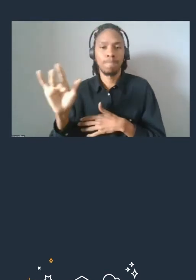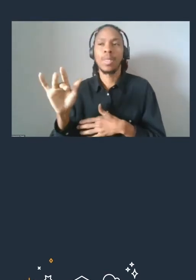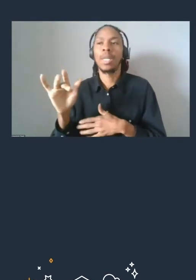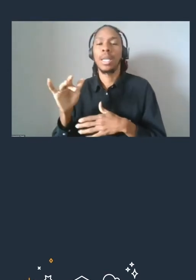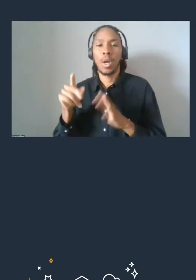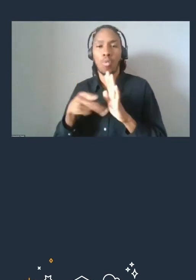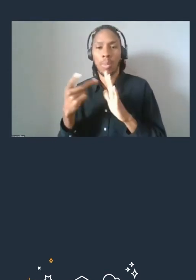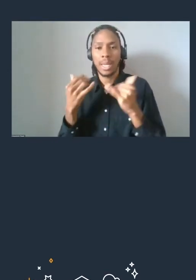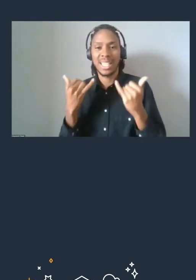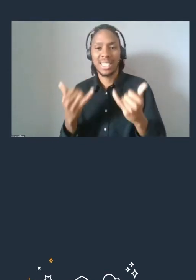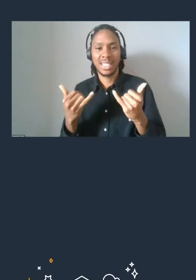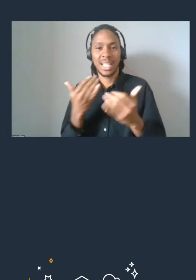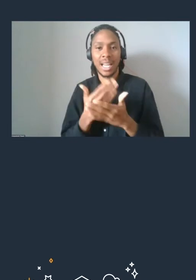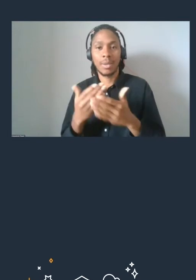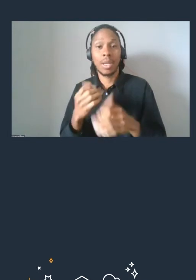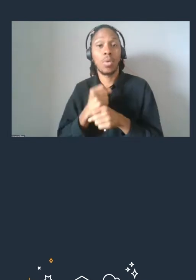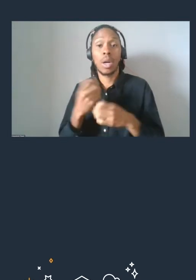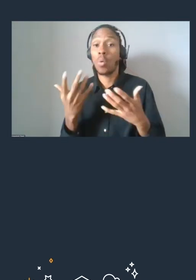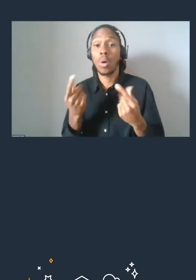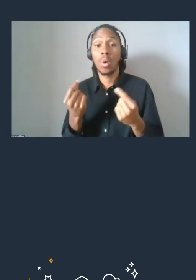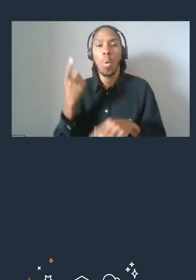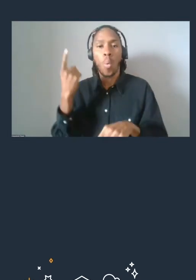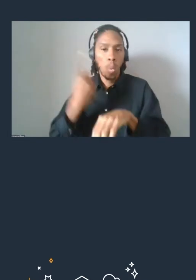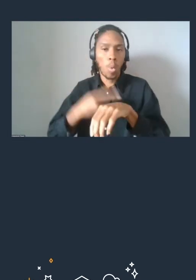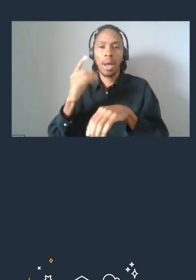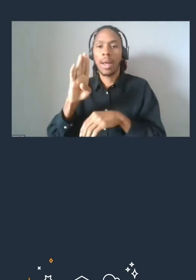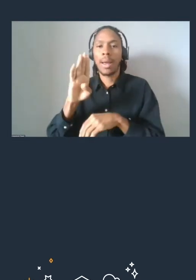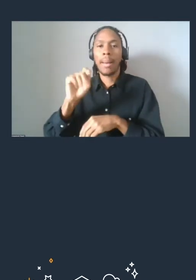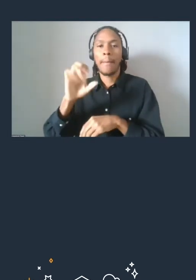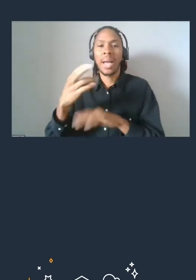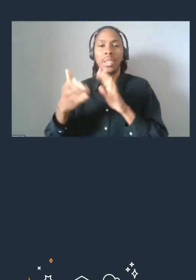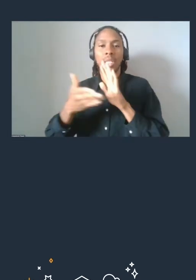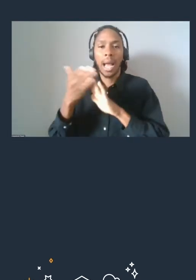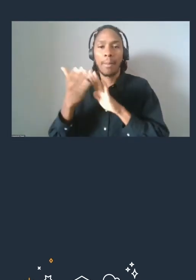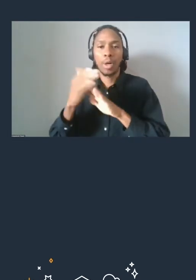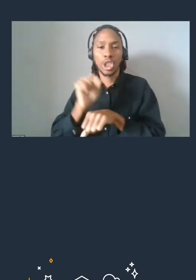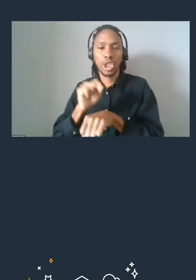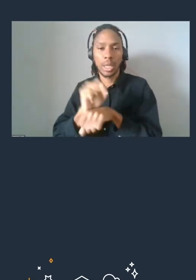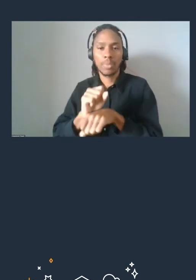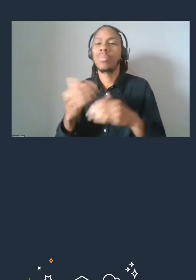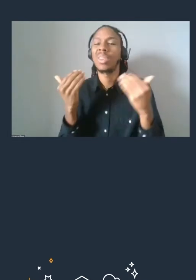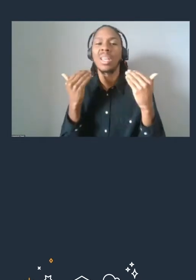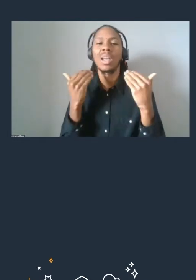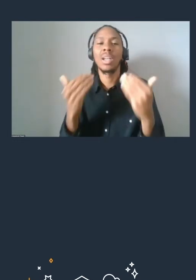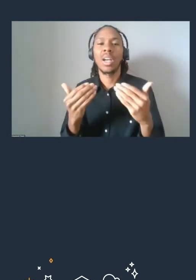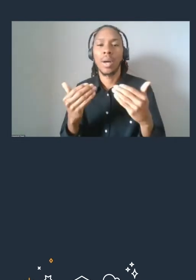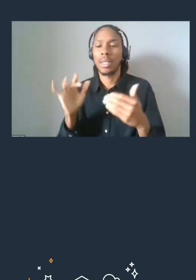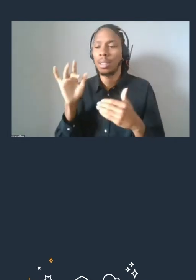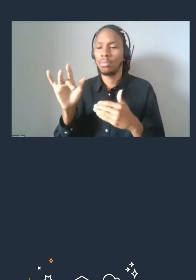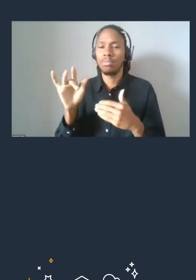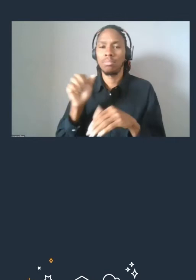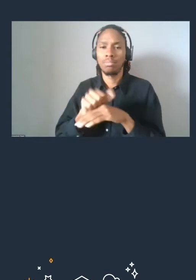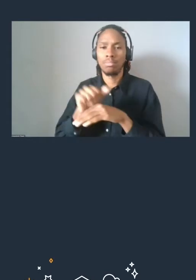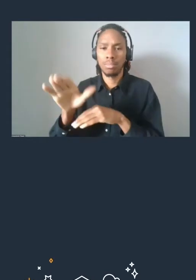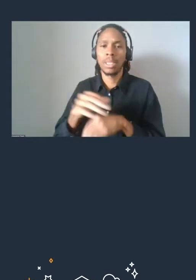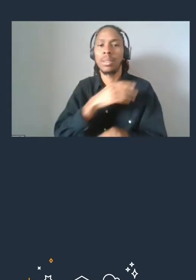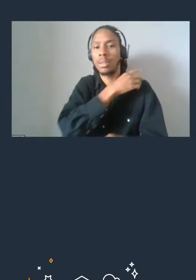So this is gonna create a one time batch operations job, so let's go ahead and submit this. So this is the template.